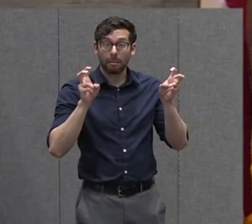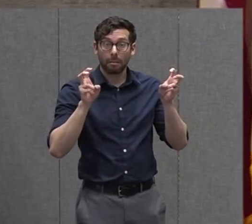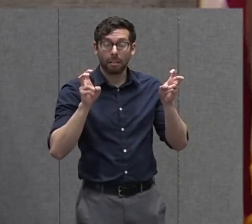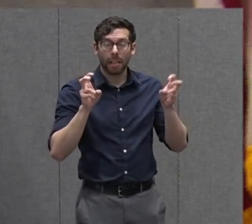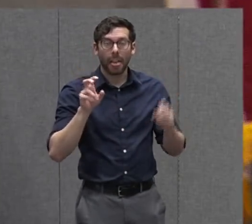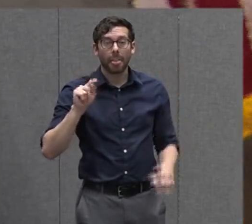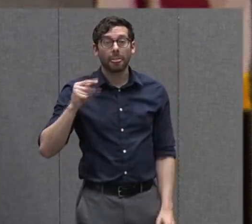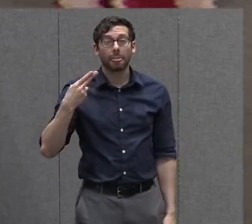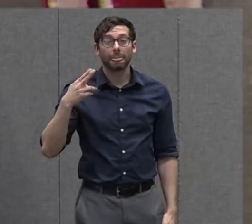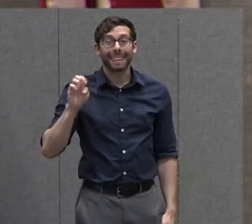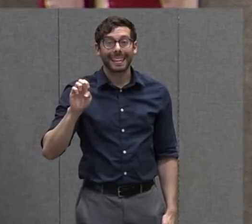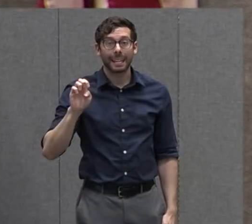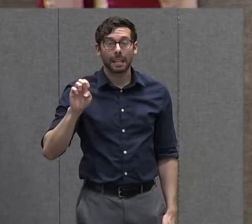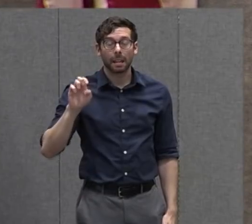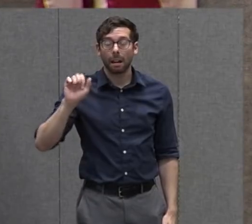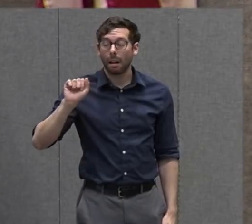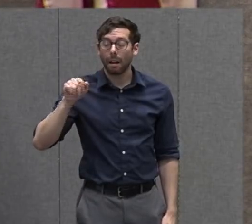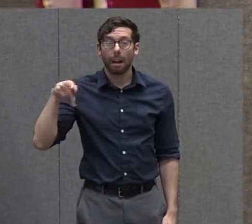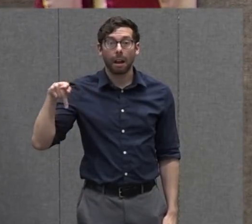[Miss Martindale] Perfect. And its by, SC Rigg.